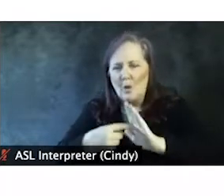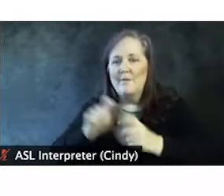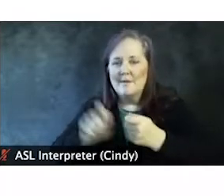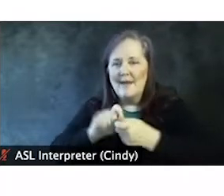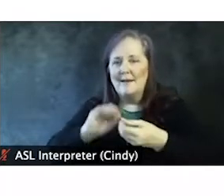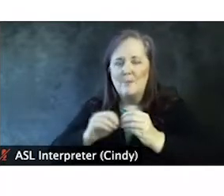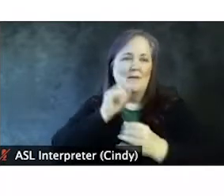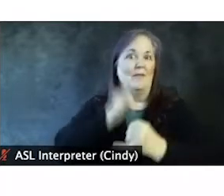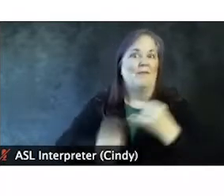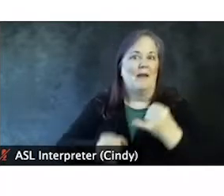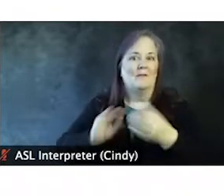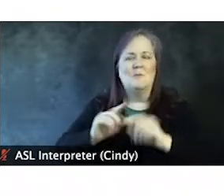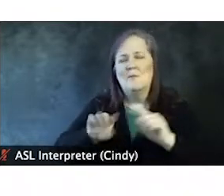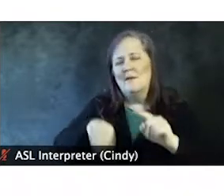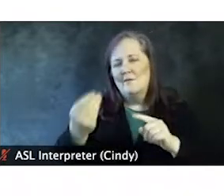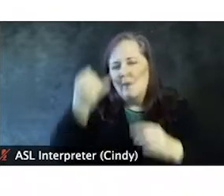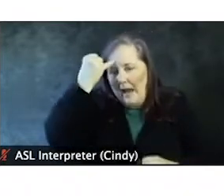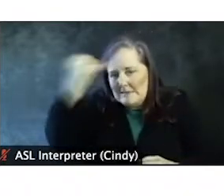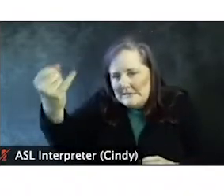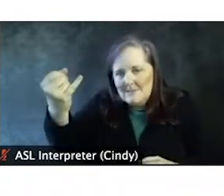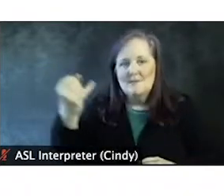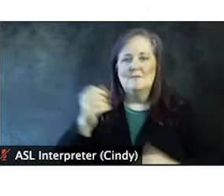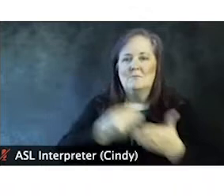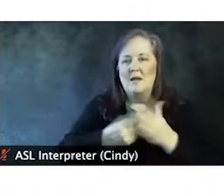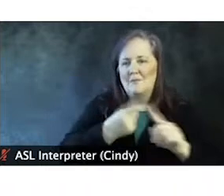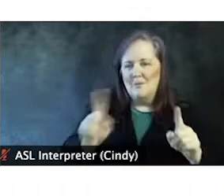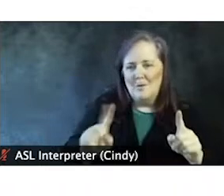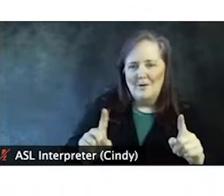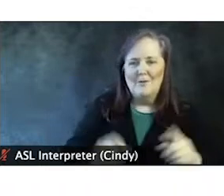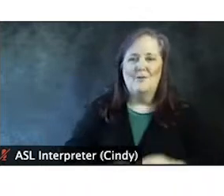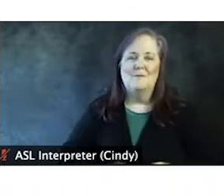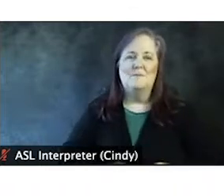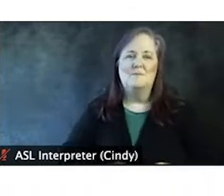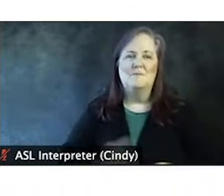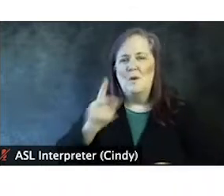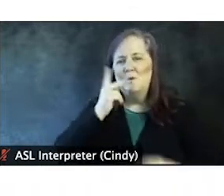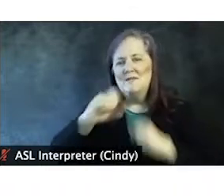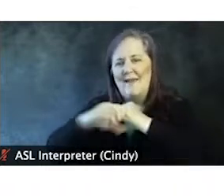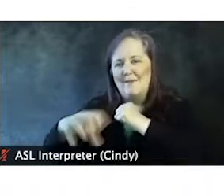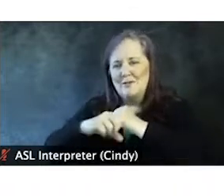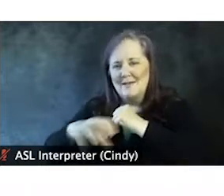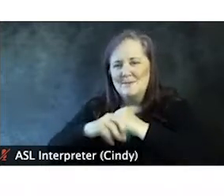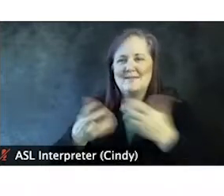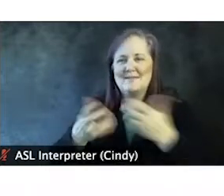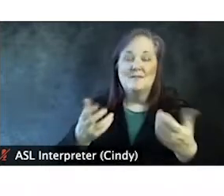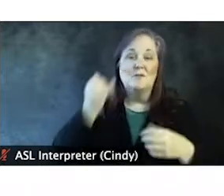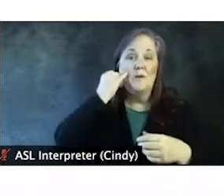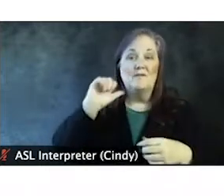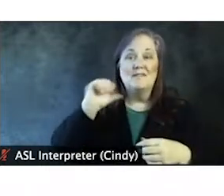I wanted to go through some endorsements as well. So the California Democratic Party's in favor of it. The Republican Party and all of the other minor parties